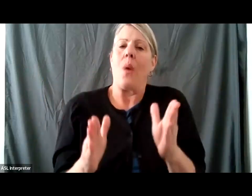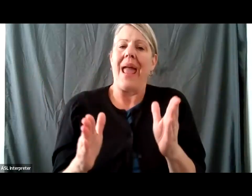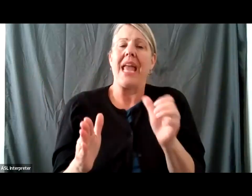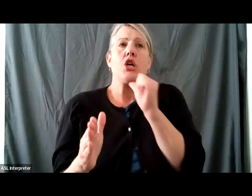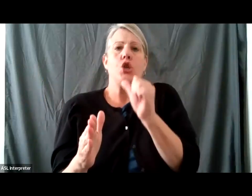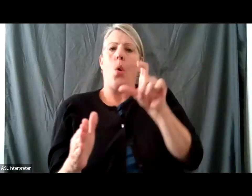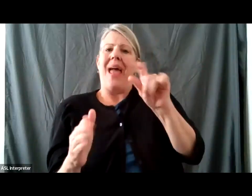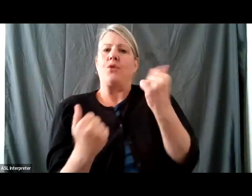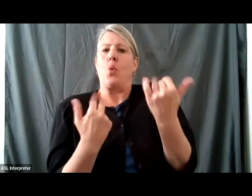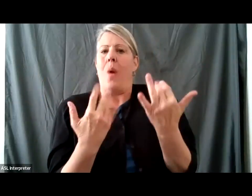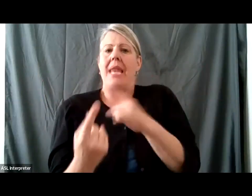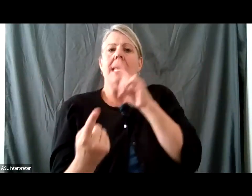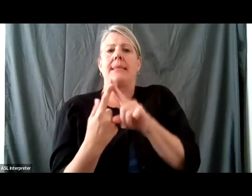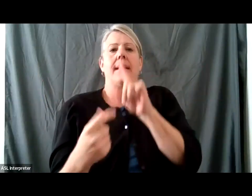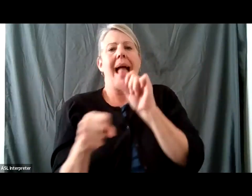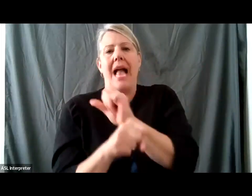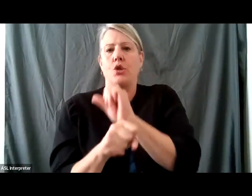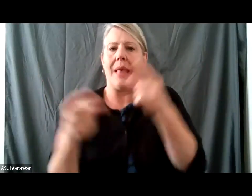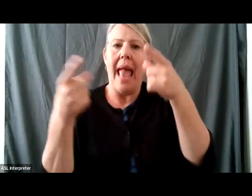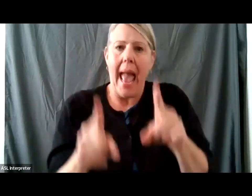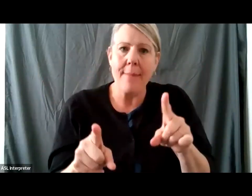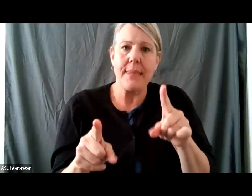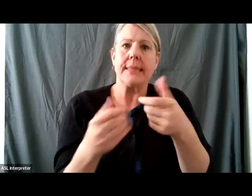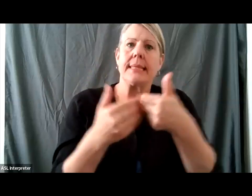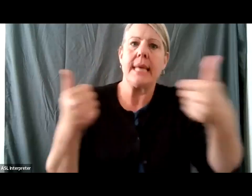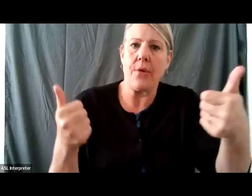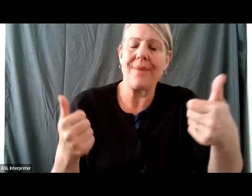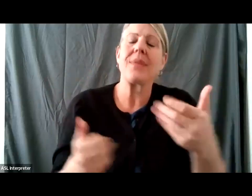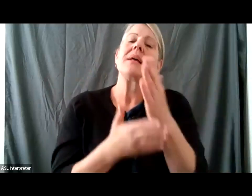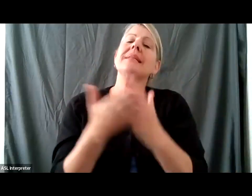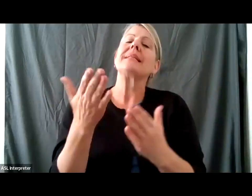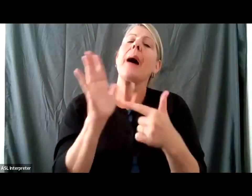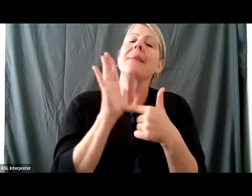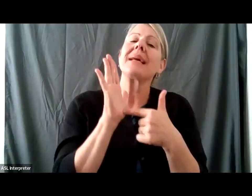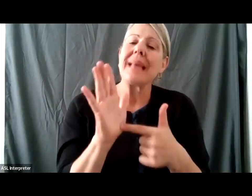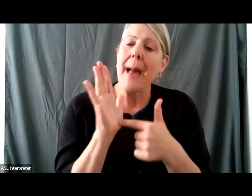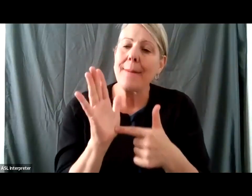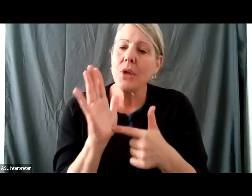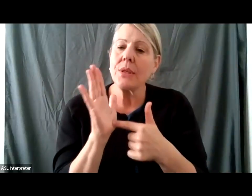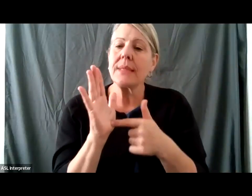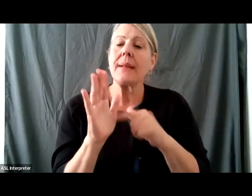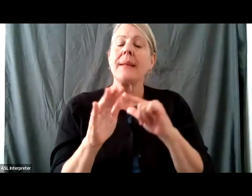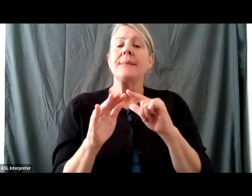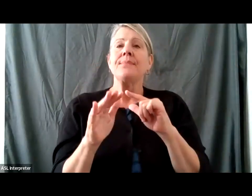people with disabilities. And some examples of discrimination on the basis of disability in this proposed section